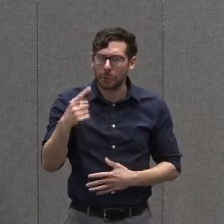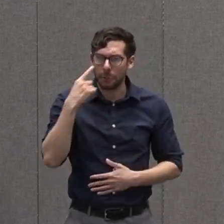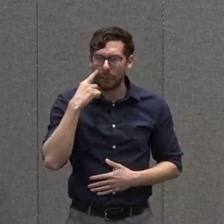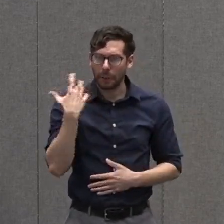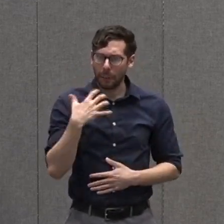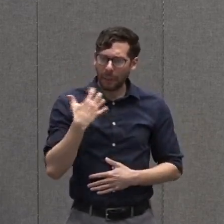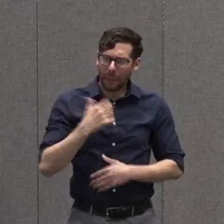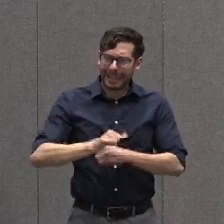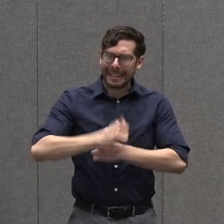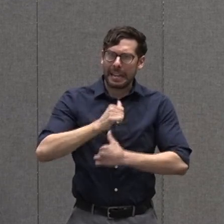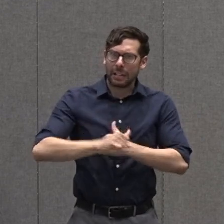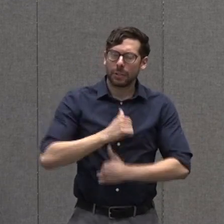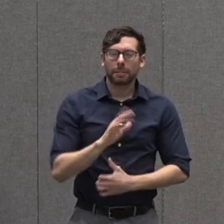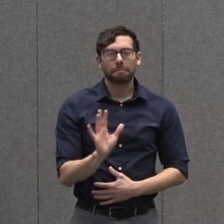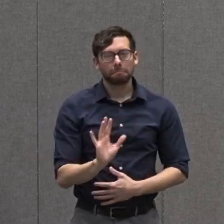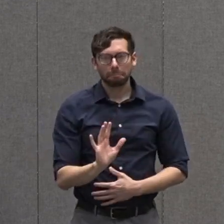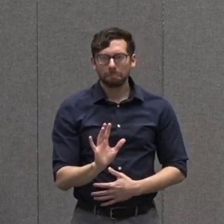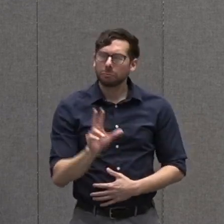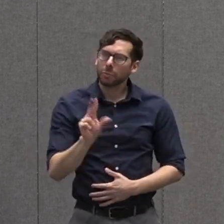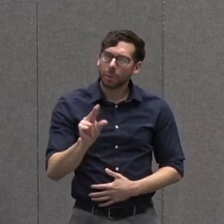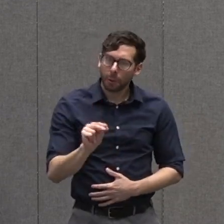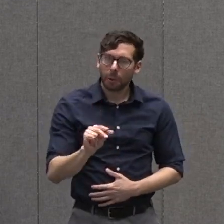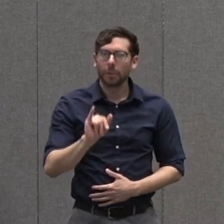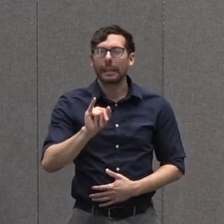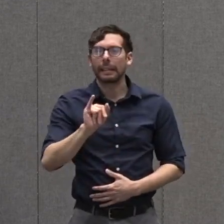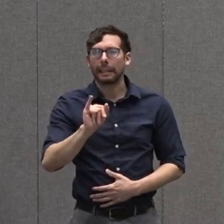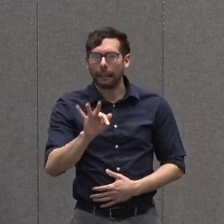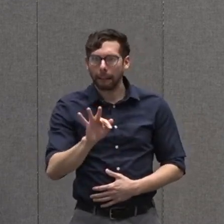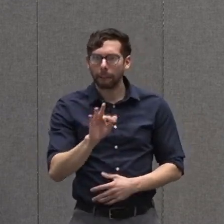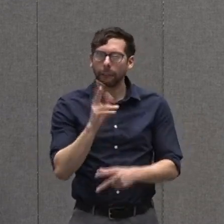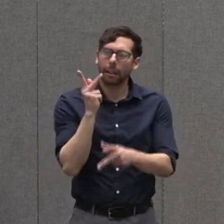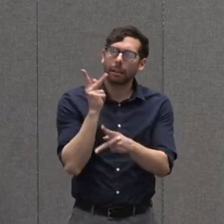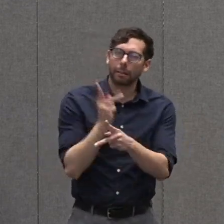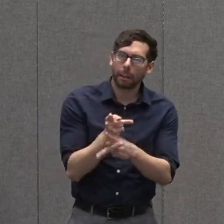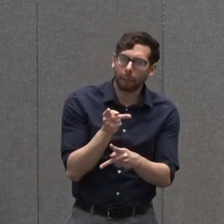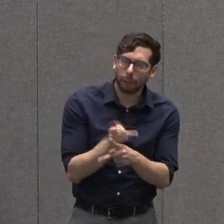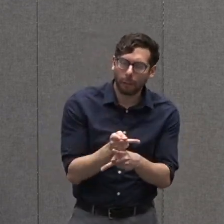but treated properly, with respect, it is not so dangerous.